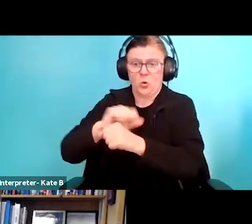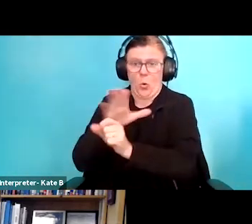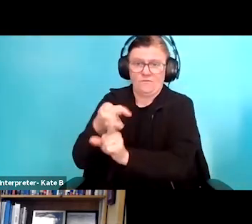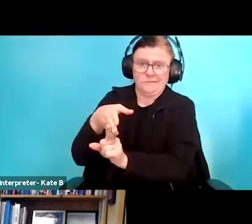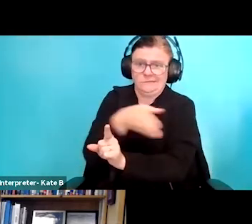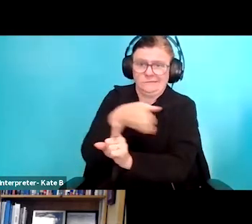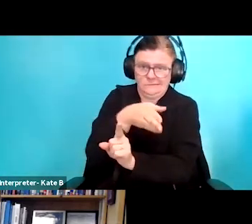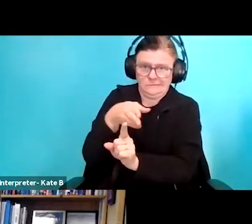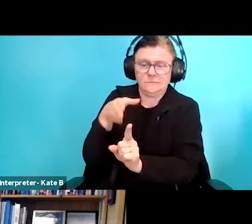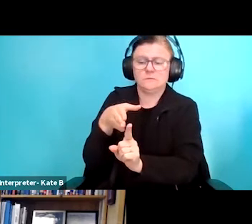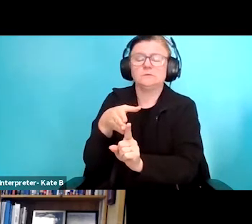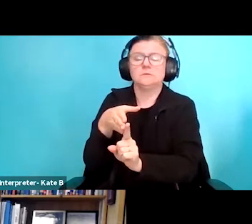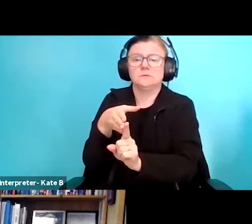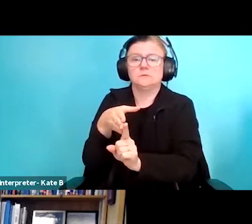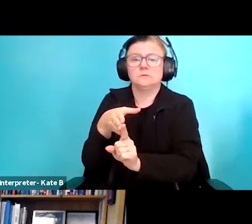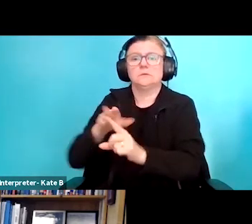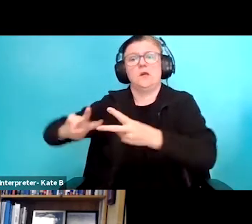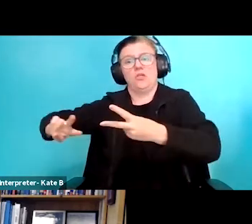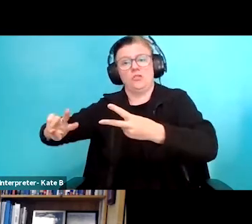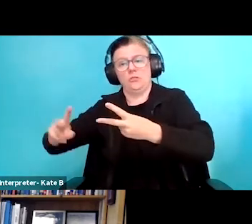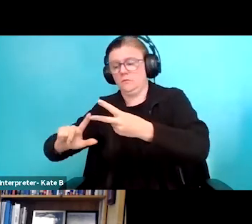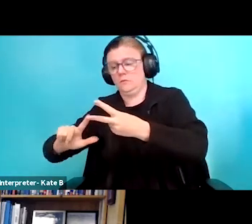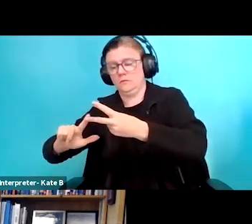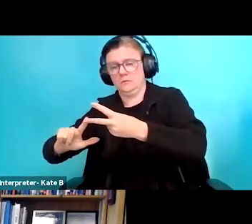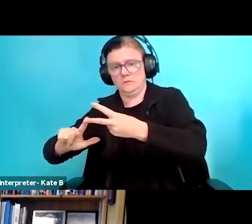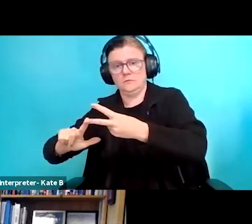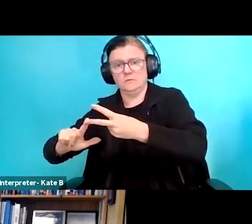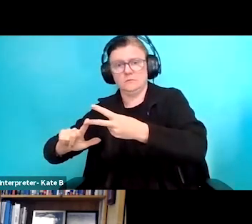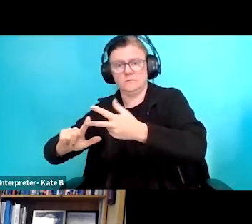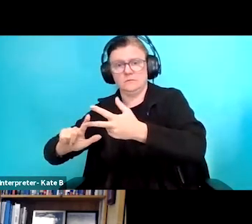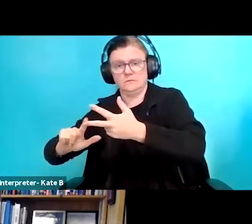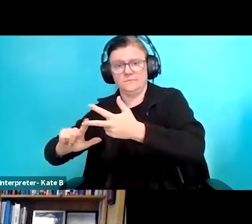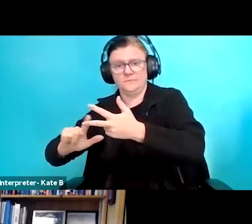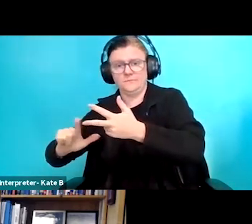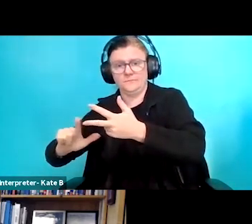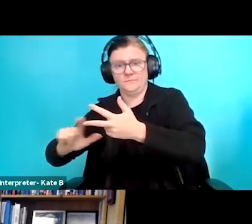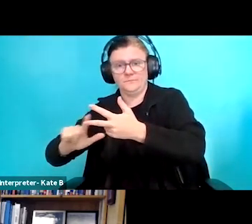And then I'm going to follow that with some longitudinal data from the Wave 3